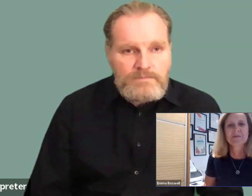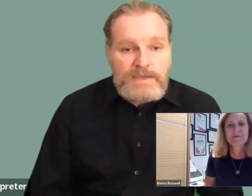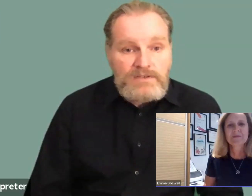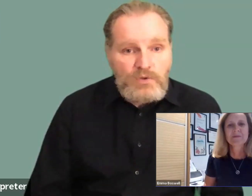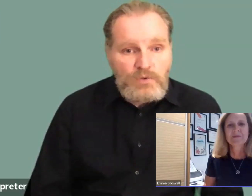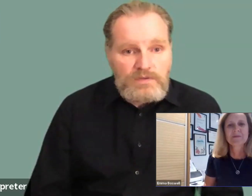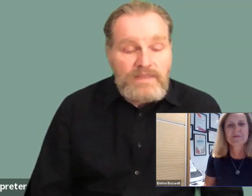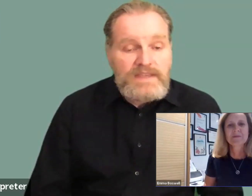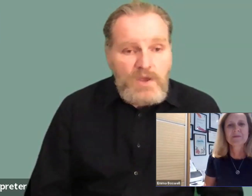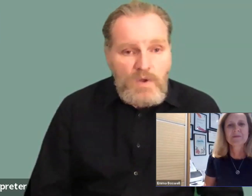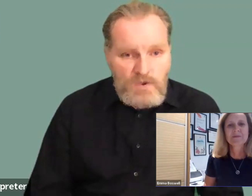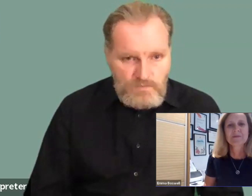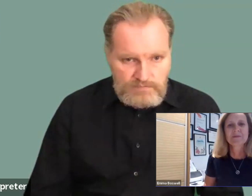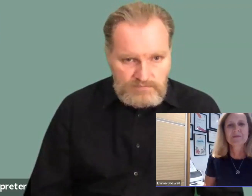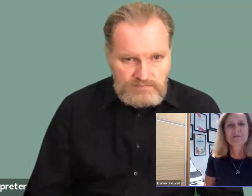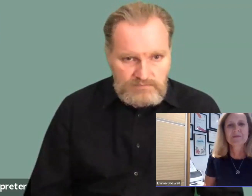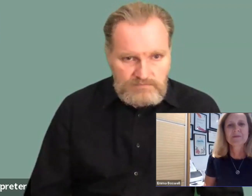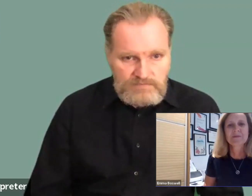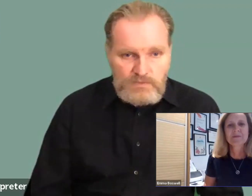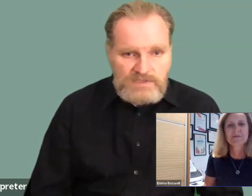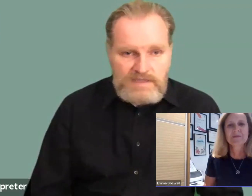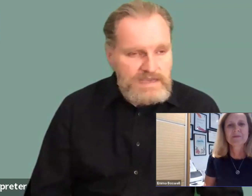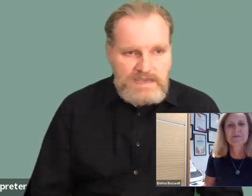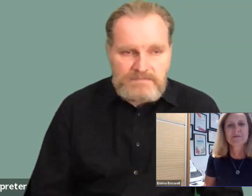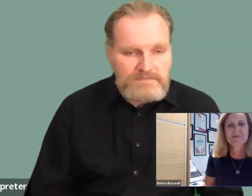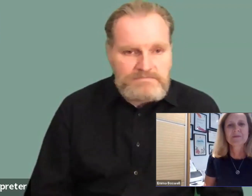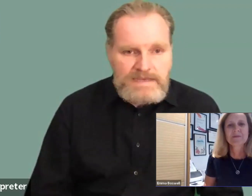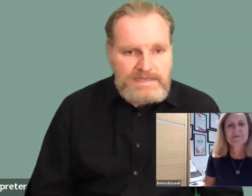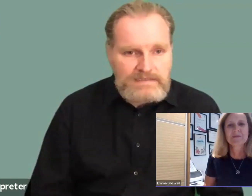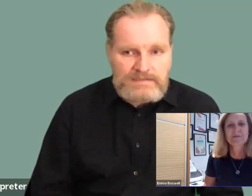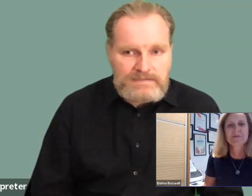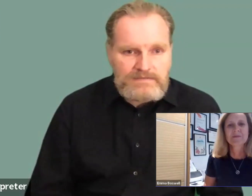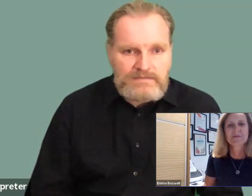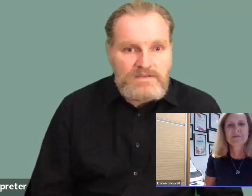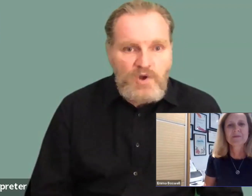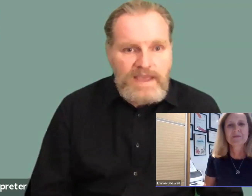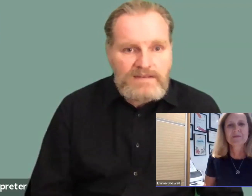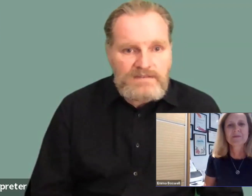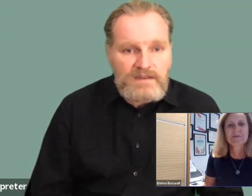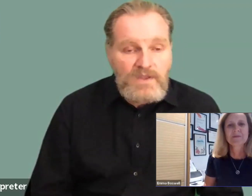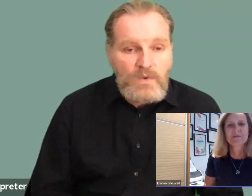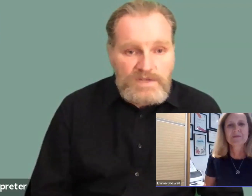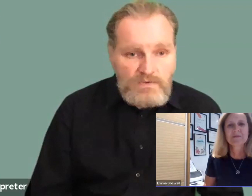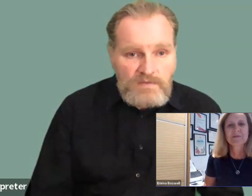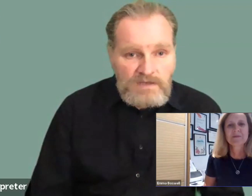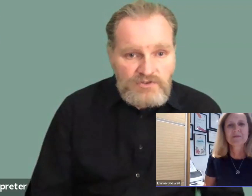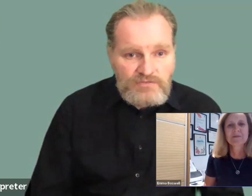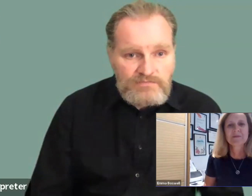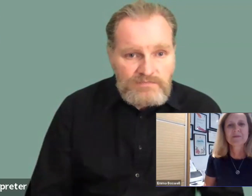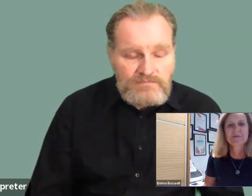being told there's no hope. That was the medic’s stock answer, “We don't know much